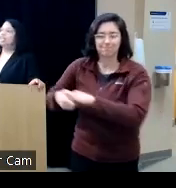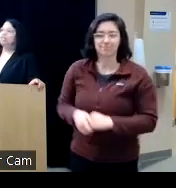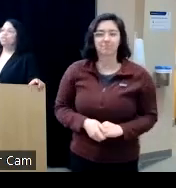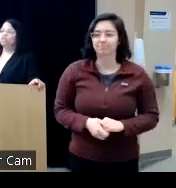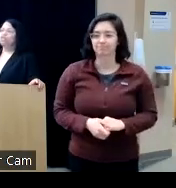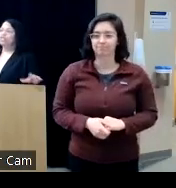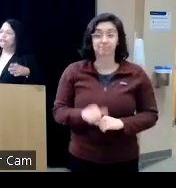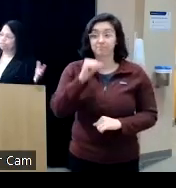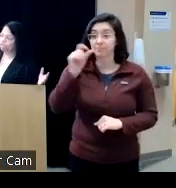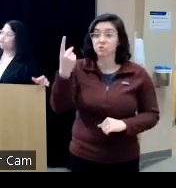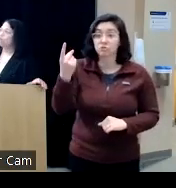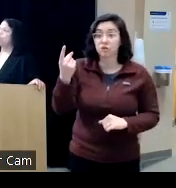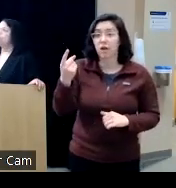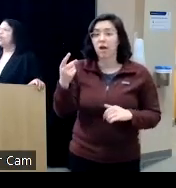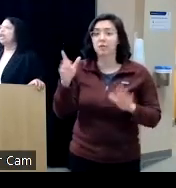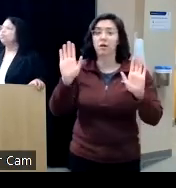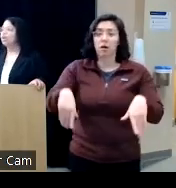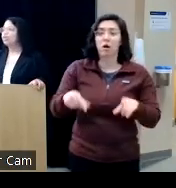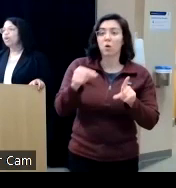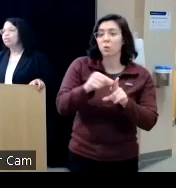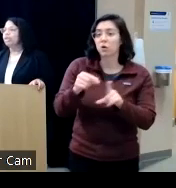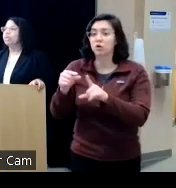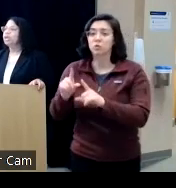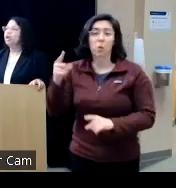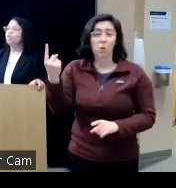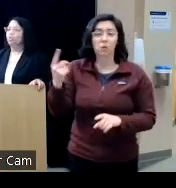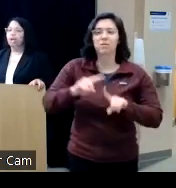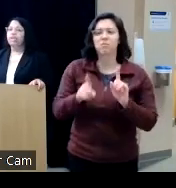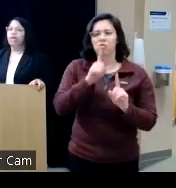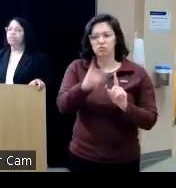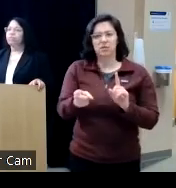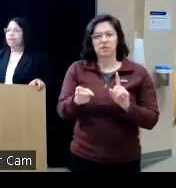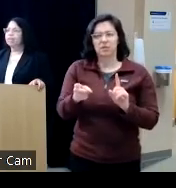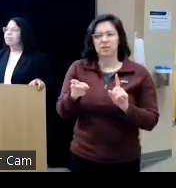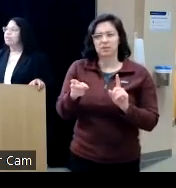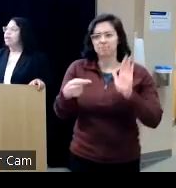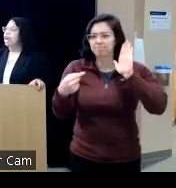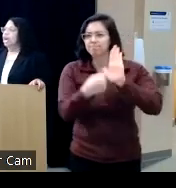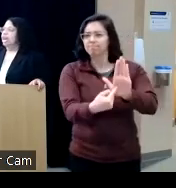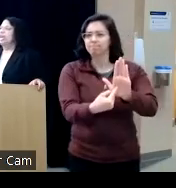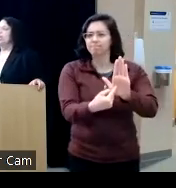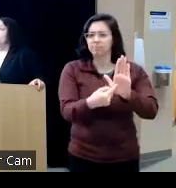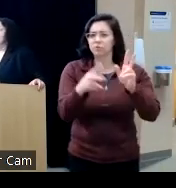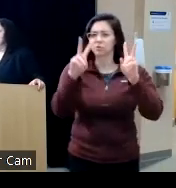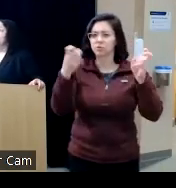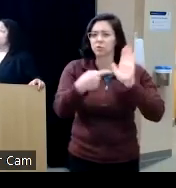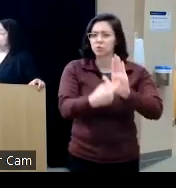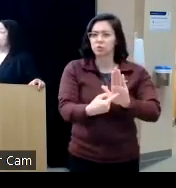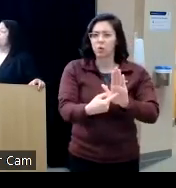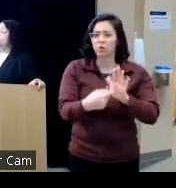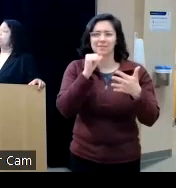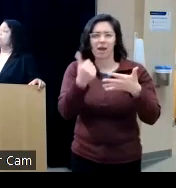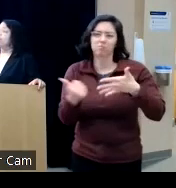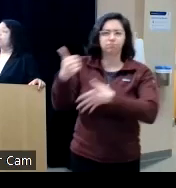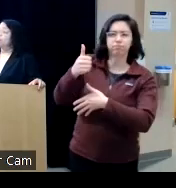not in just layman terms or in words only but one that reflects a egalitarian approach to